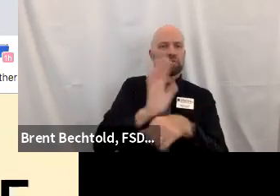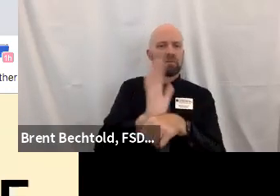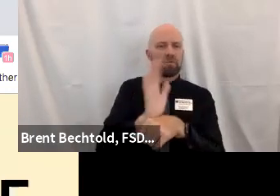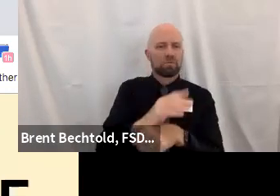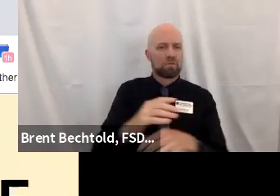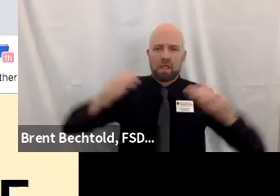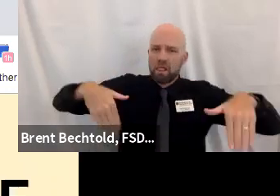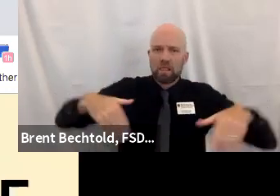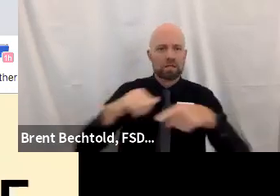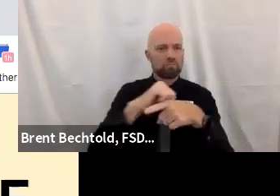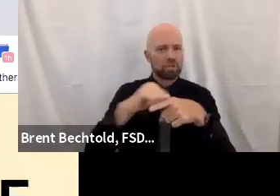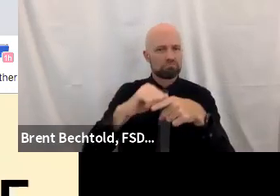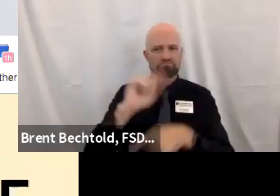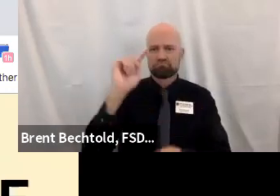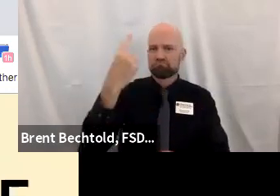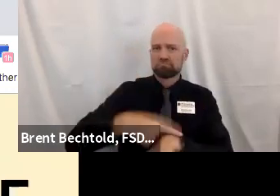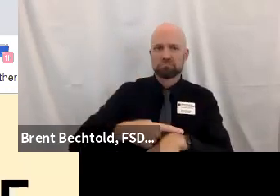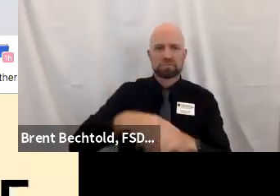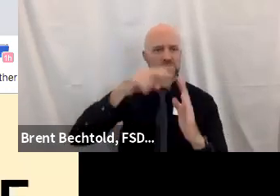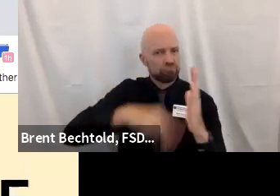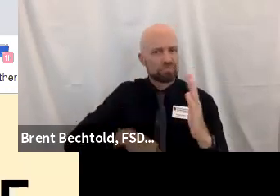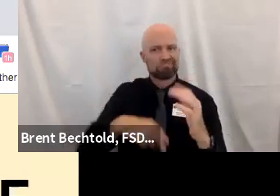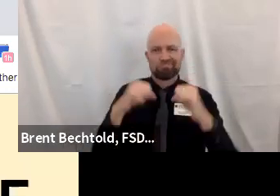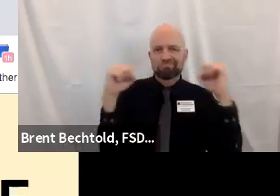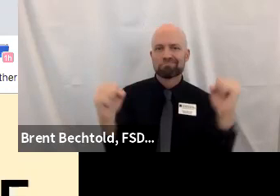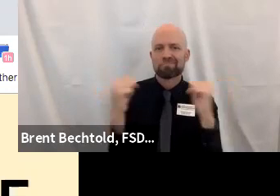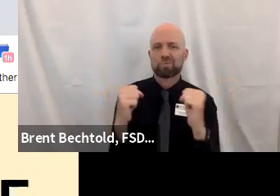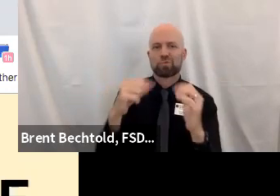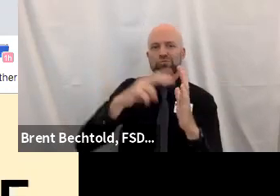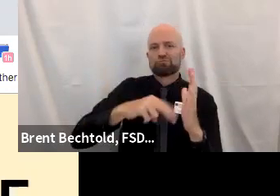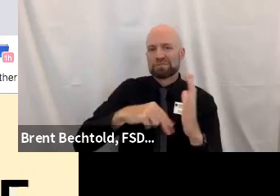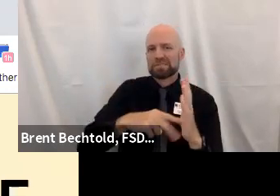The first one is his pre video. He hasn't practiced this passage. This is his first